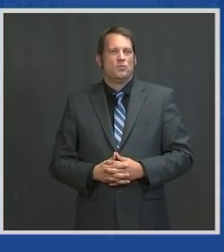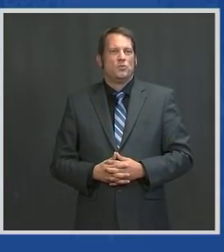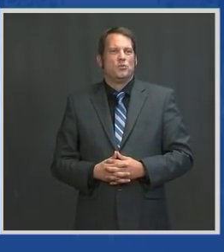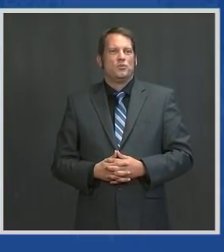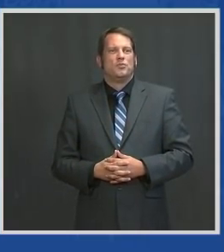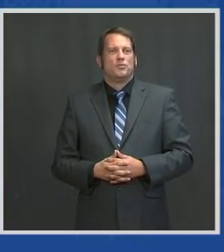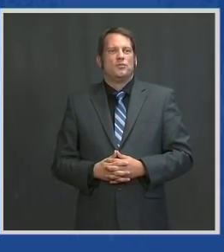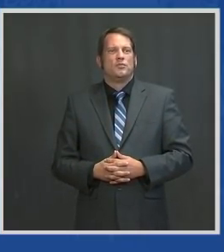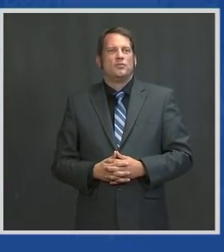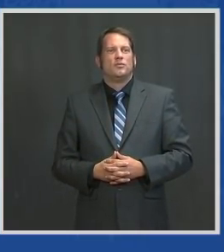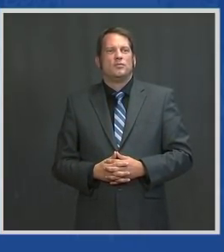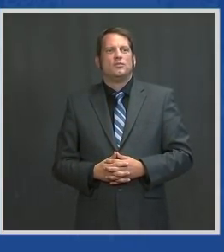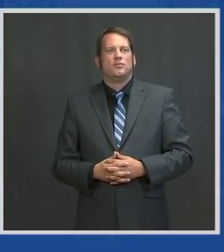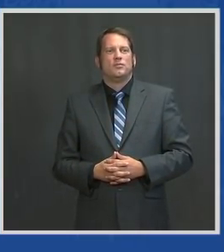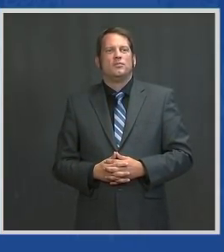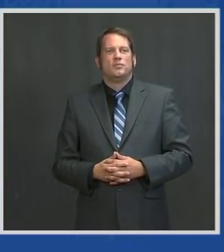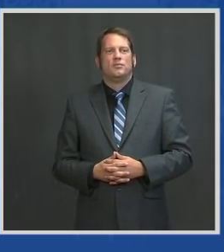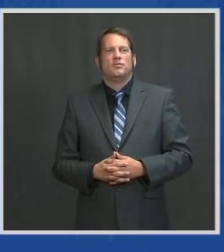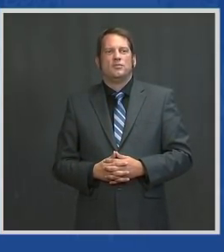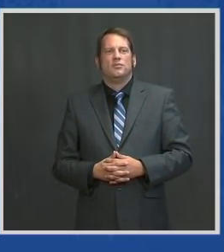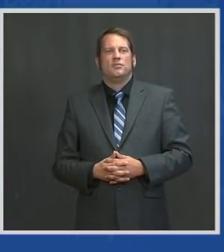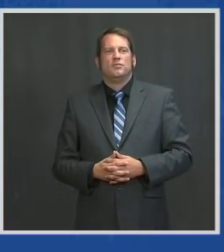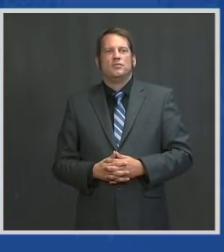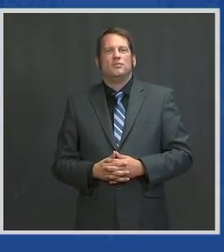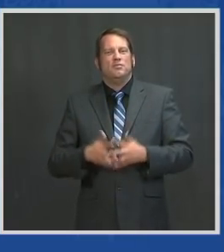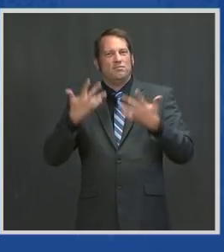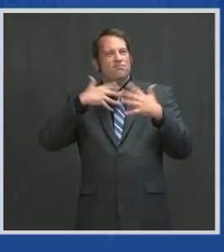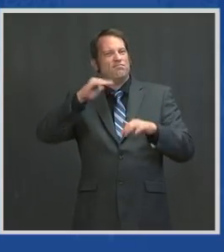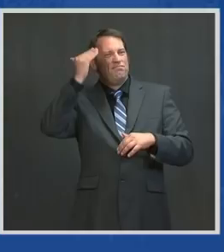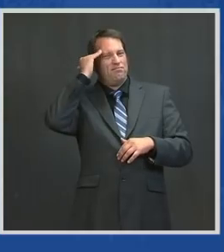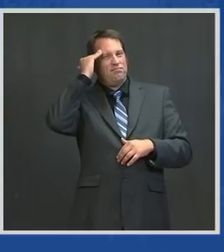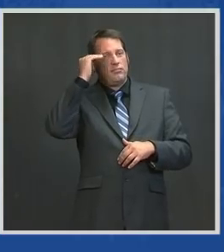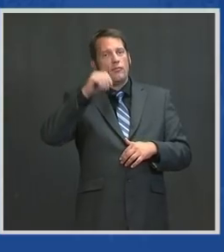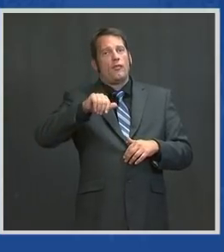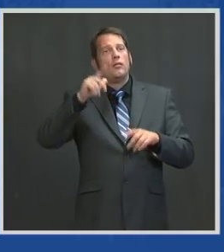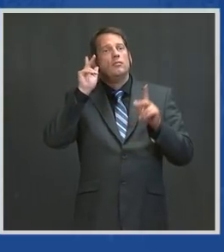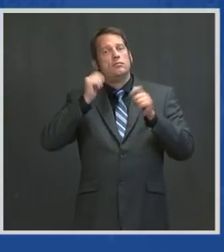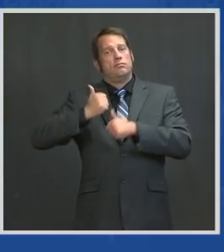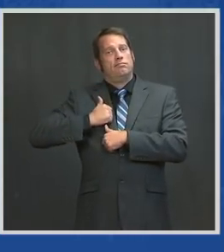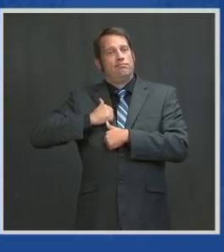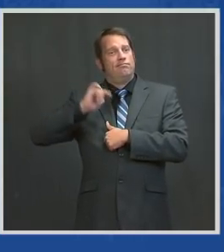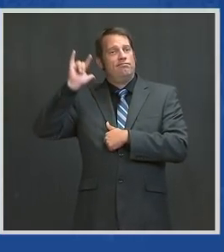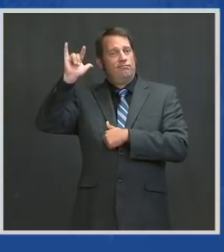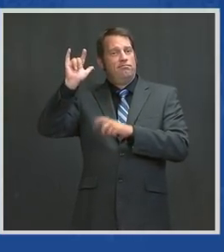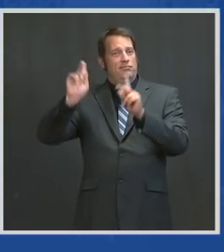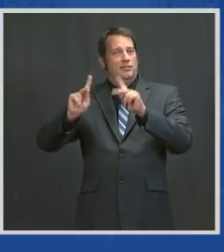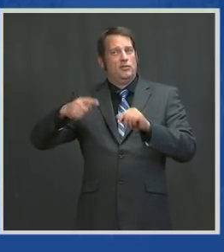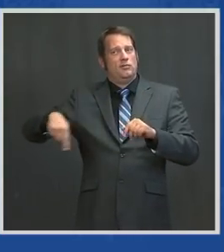it earned the moniker that has been passed down to this day: "The Bloody Hundredth." The Bloody Hundredth.